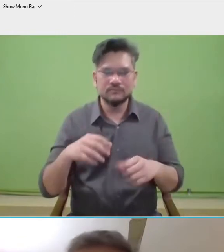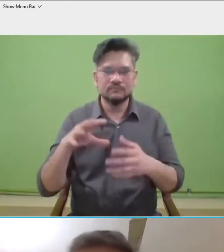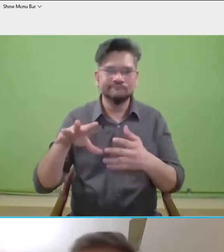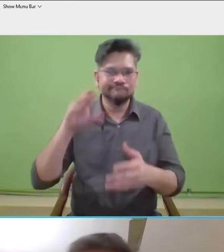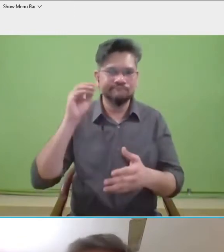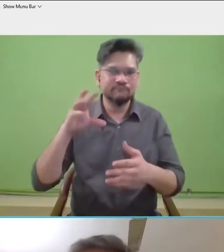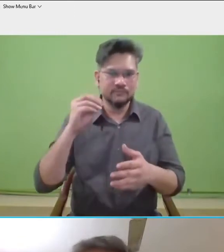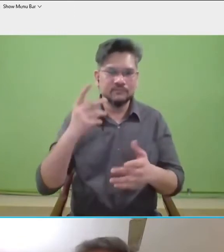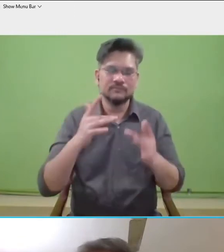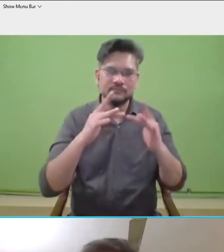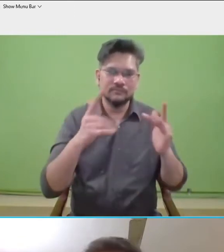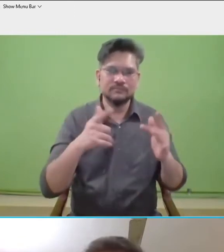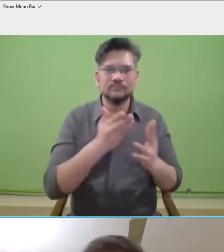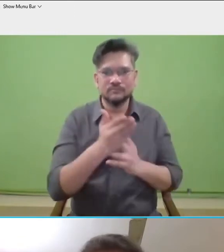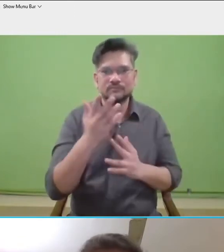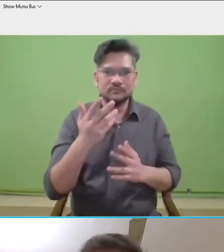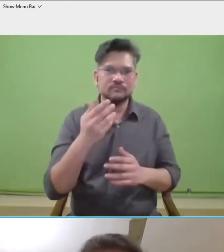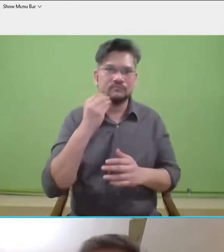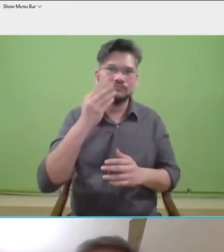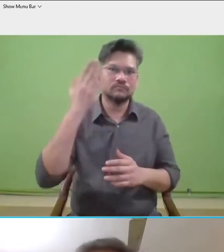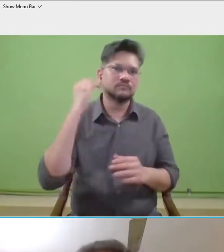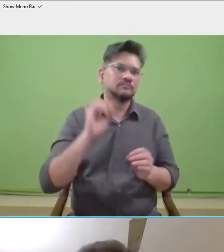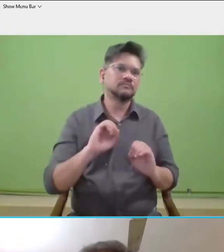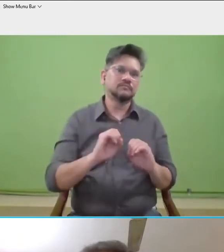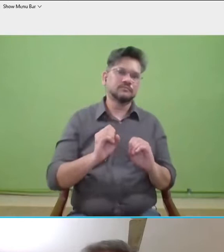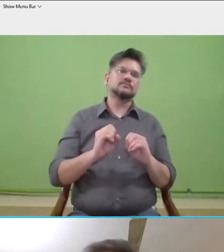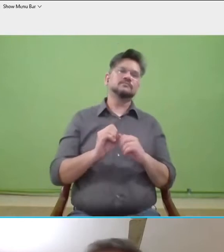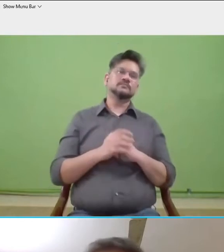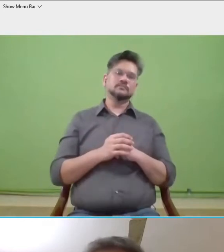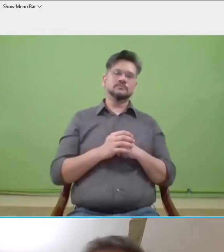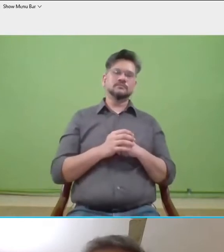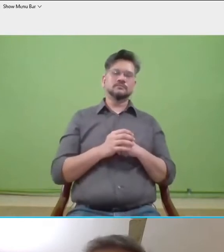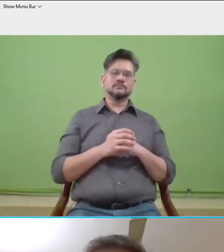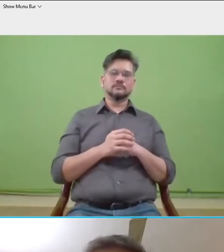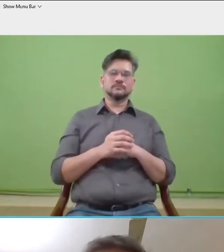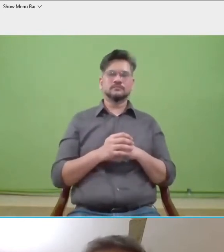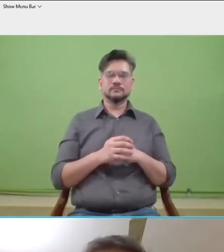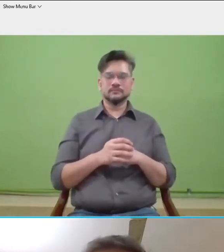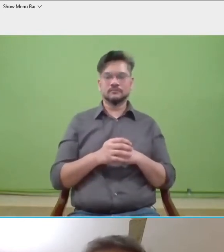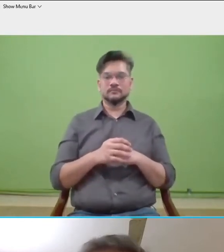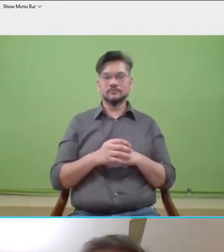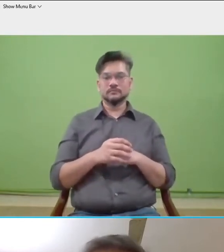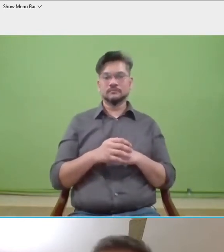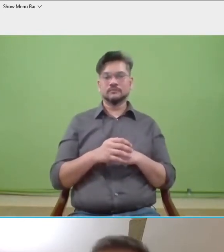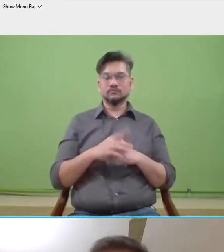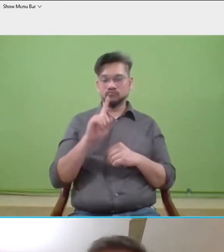internet which was not the case earlier the only problem is that you still need to be